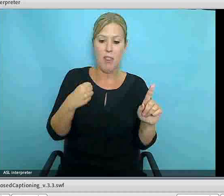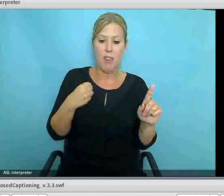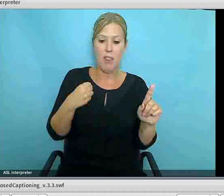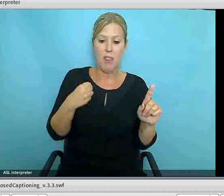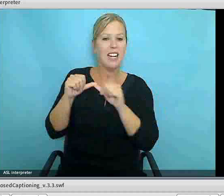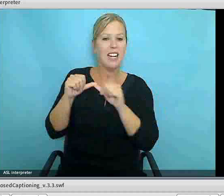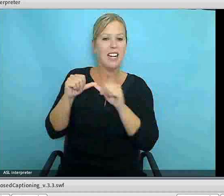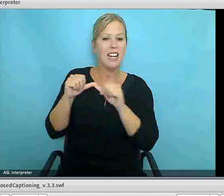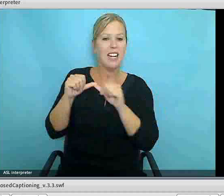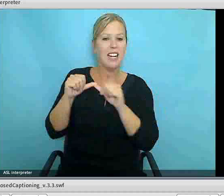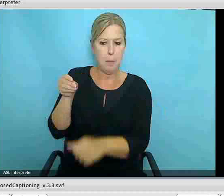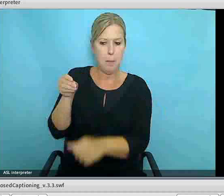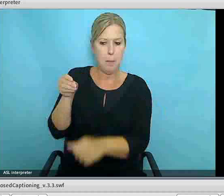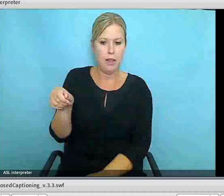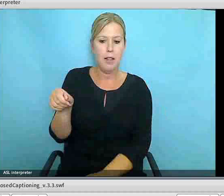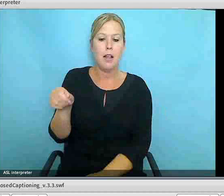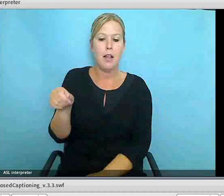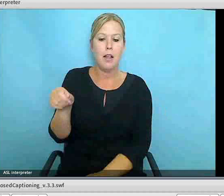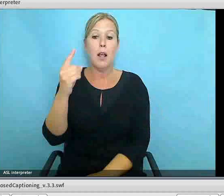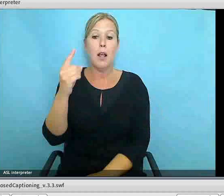of MassHealth eligibility.